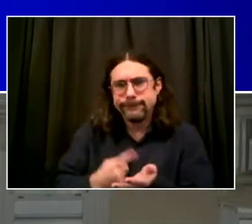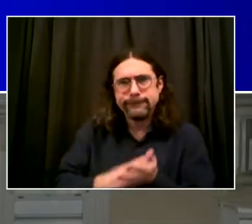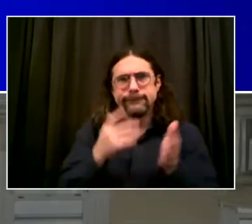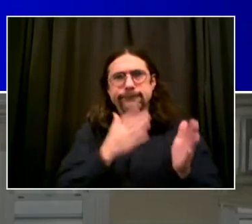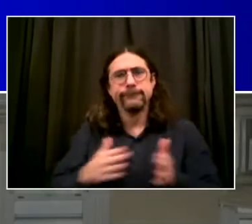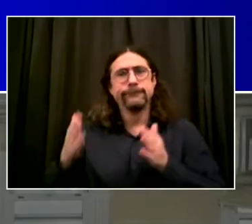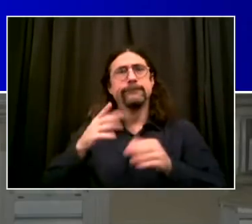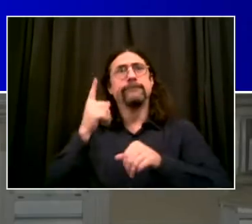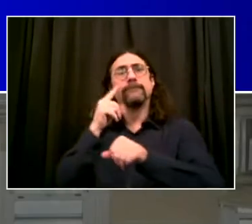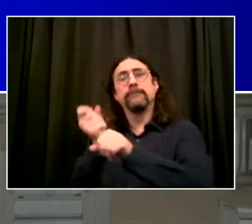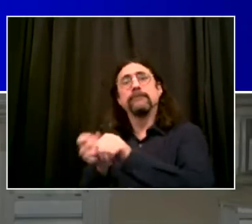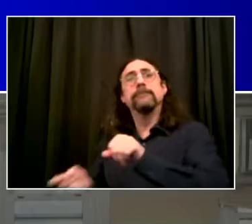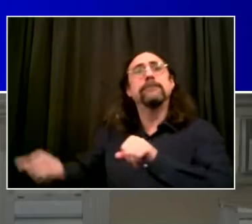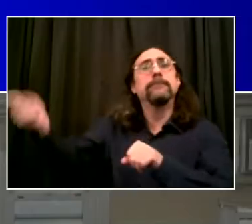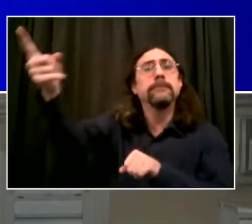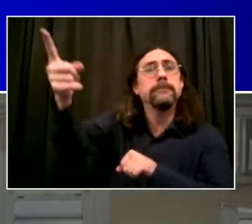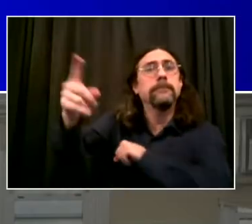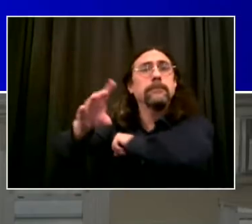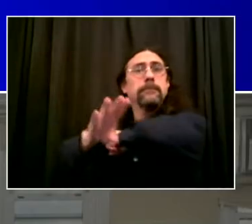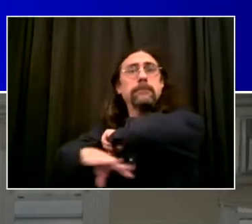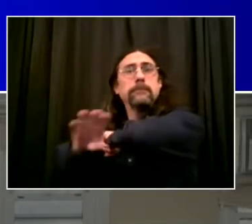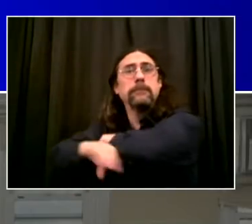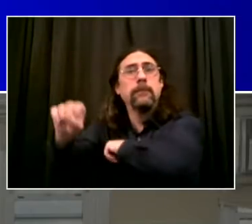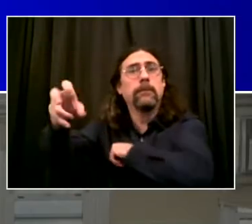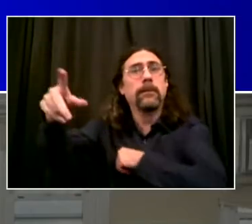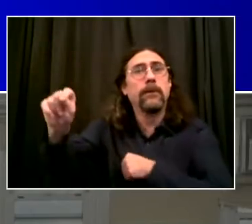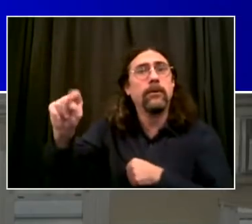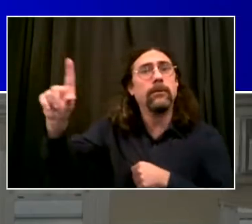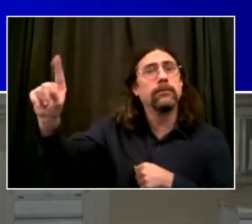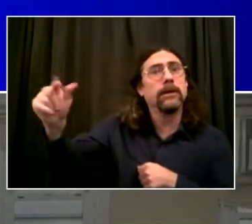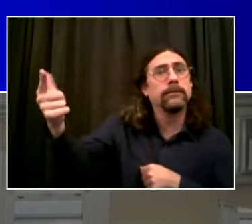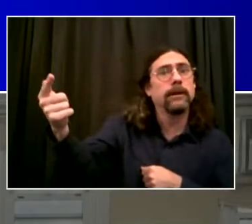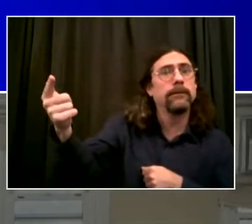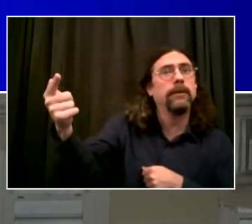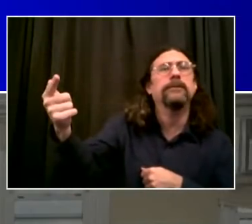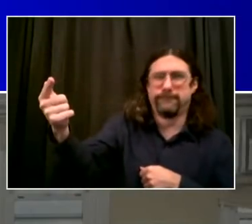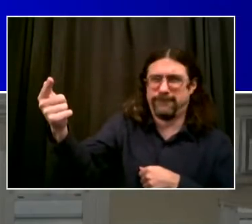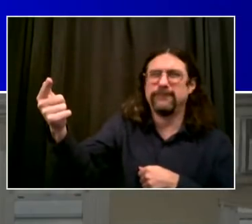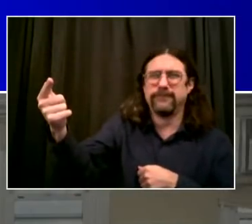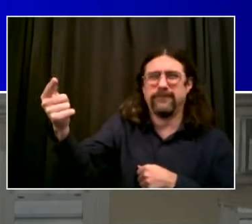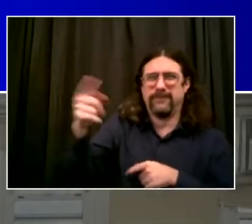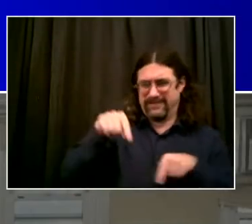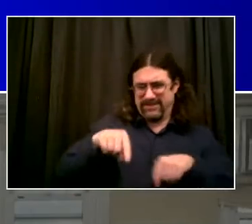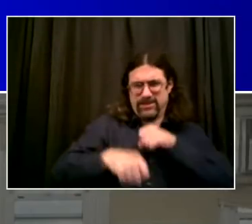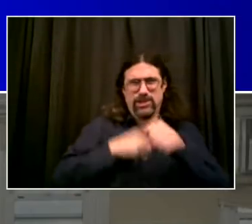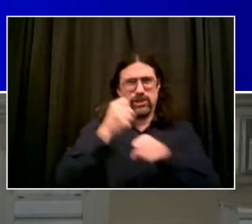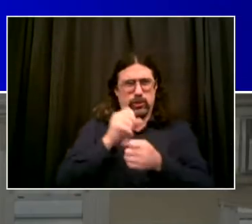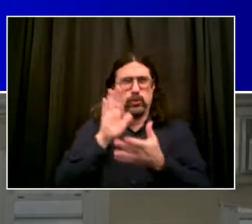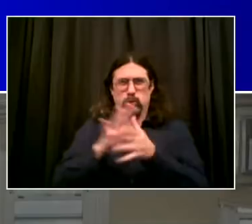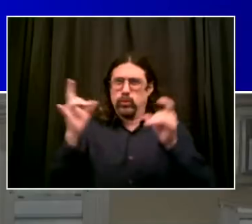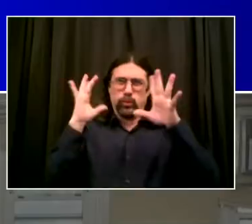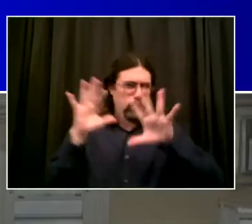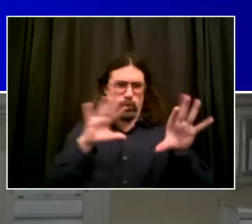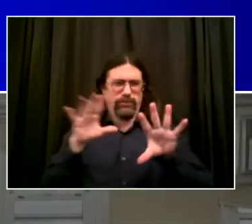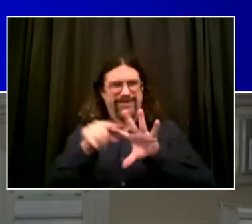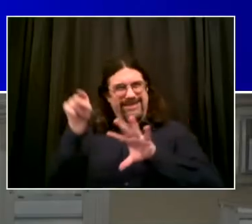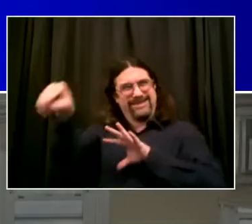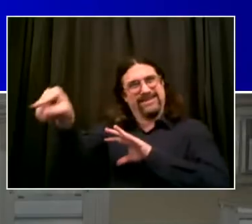SEPTEMBER. IN SEPTEMBER THERE WILL BE A NEW NORMAL. LET'SSE BCLEAR, OUR APPROACH WILL BE BASED ON EVERYTHING WE